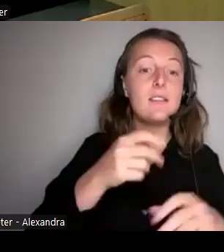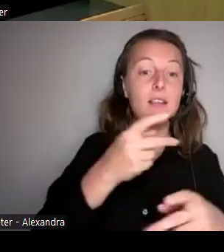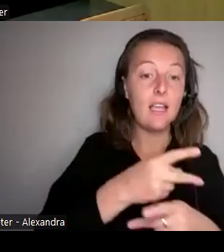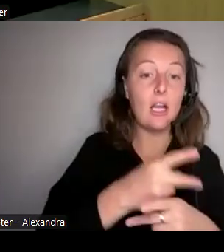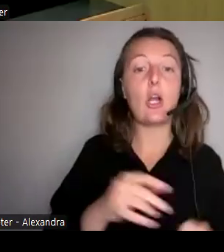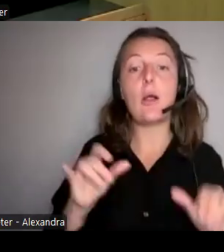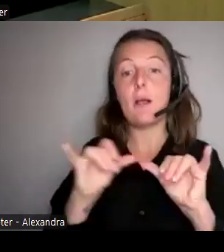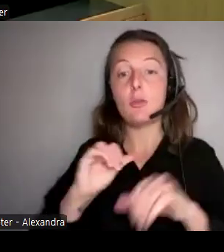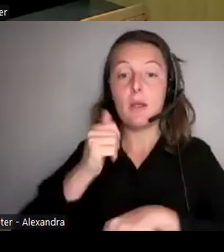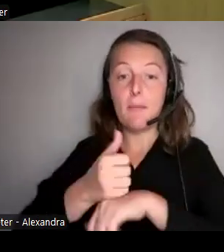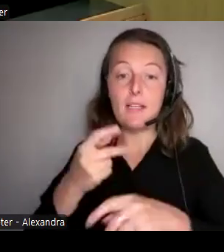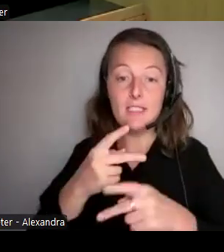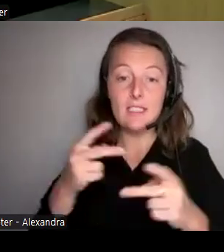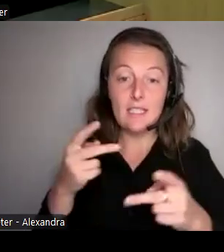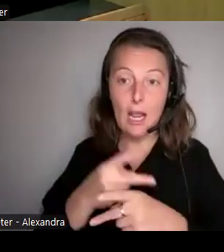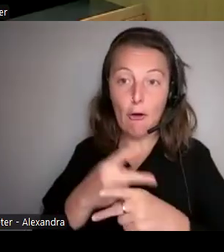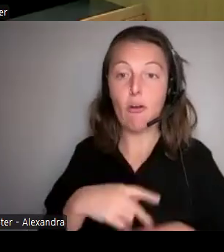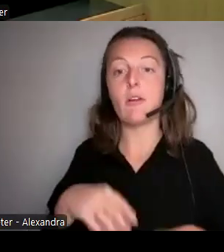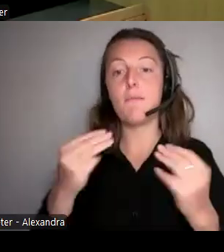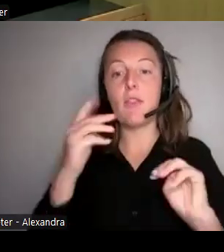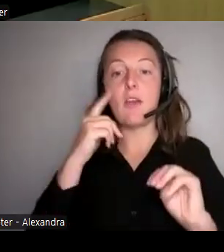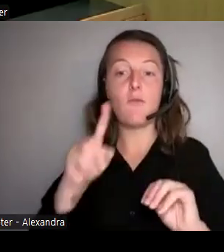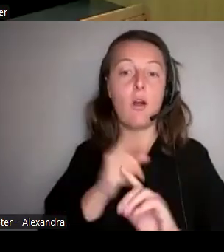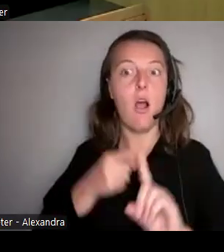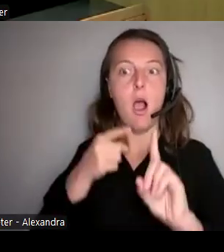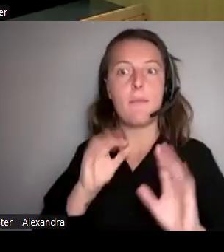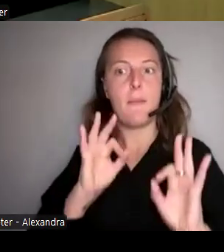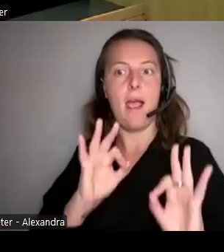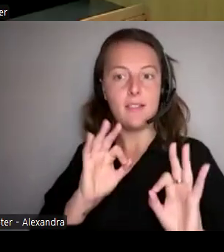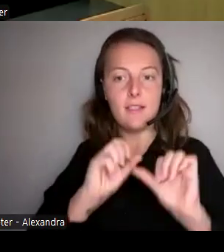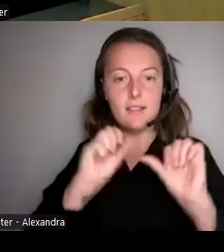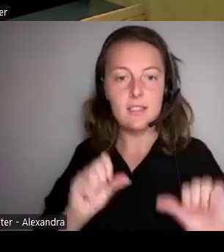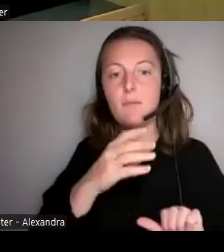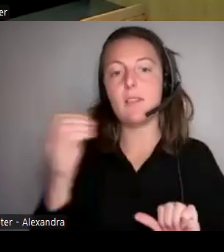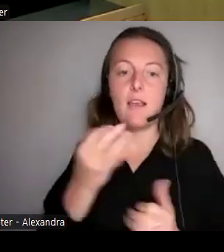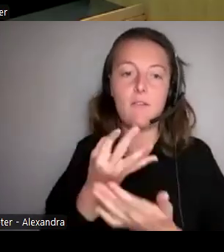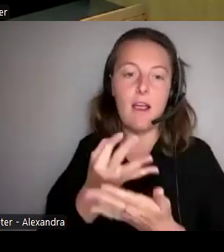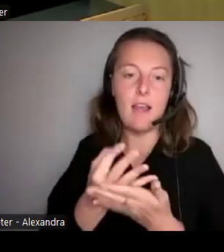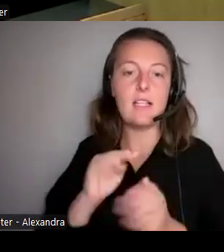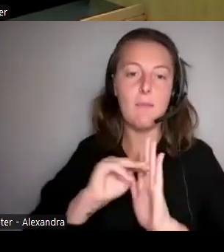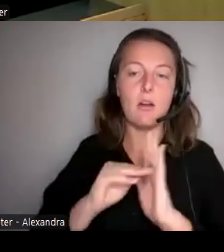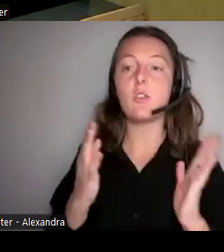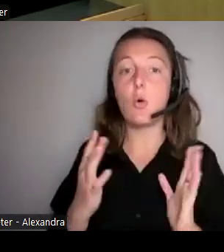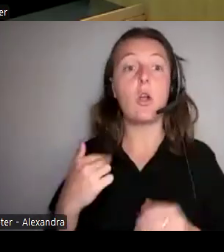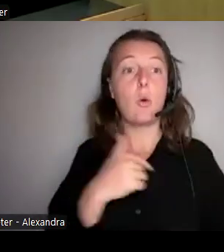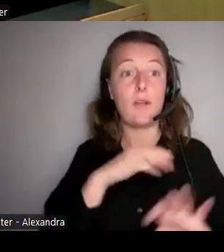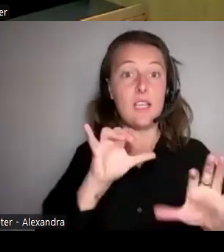for optimizing systems and financing models. So once we did that um I'll give you an example. Um